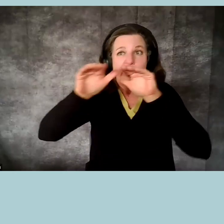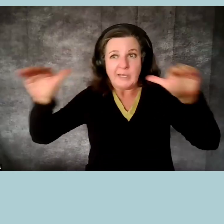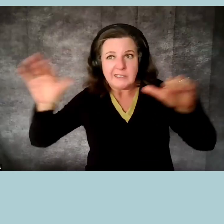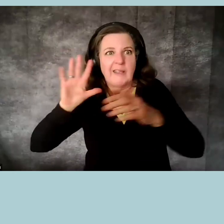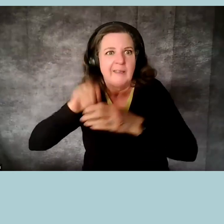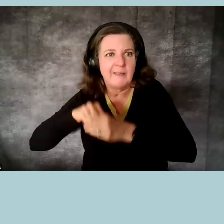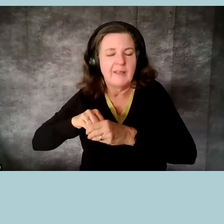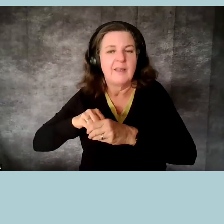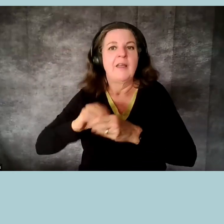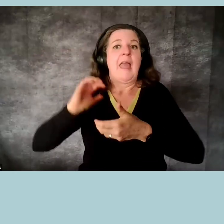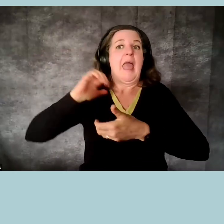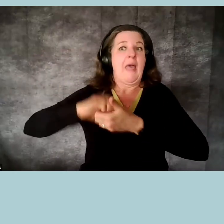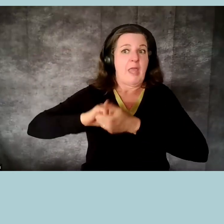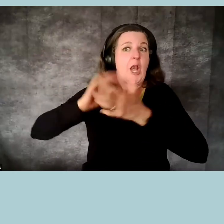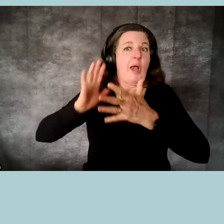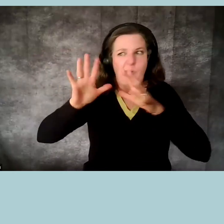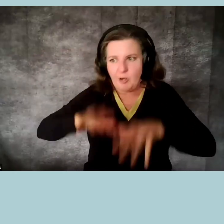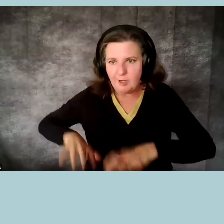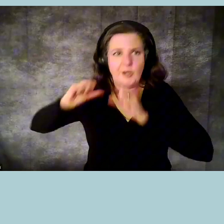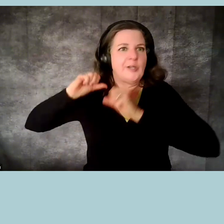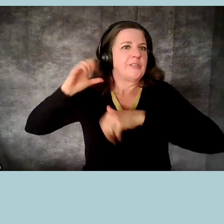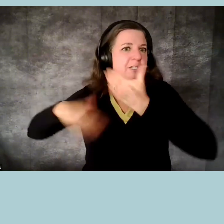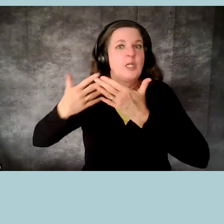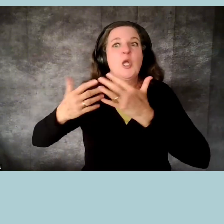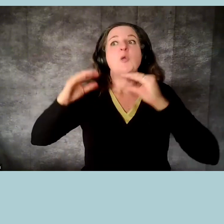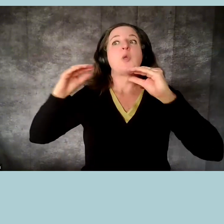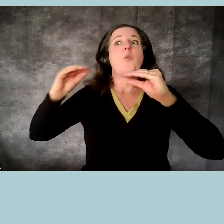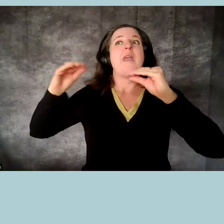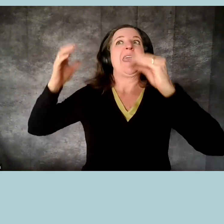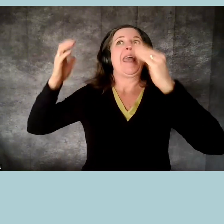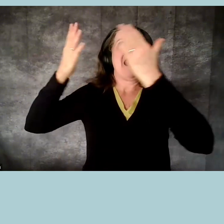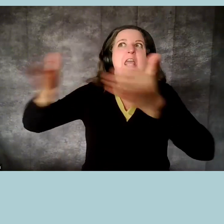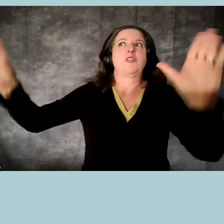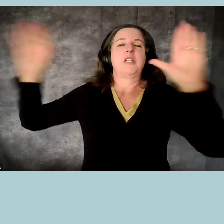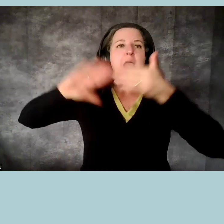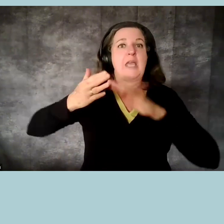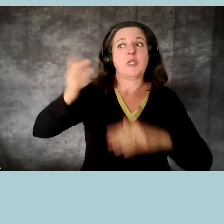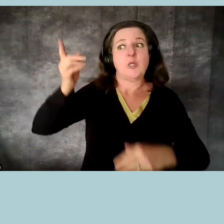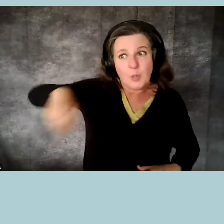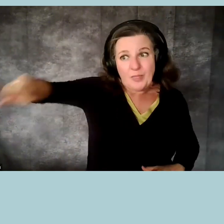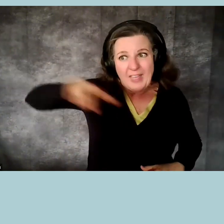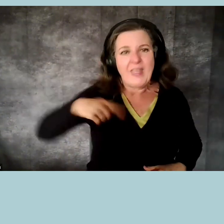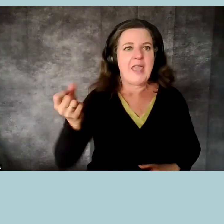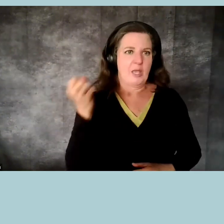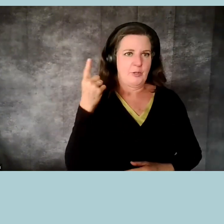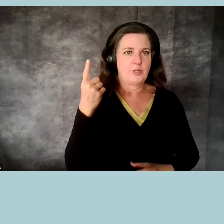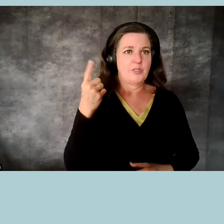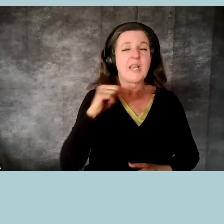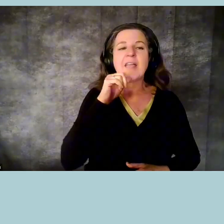educate the broader community so that they understand so that it's not just a relatively niche thing.